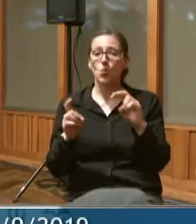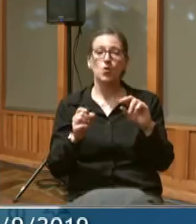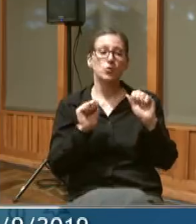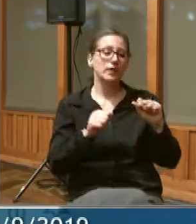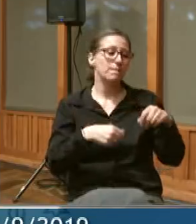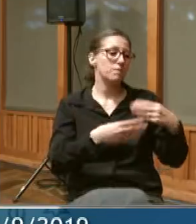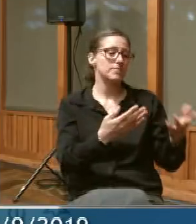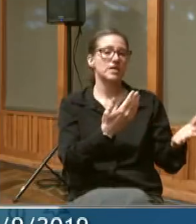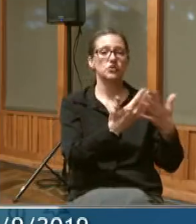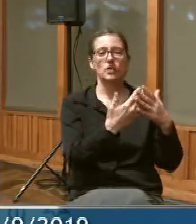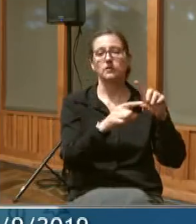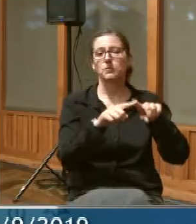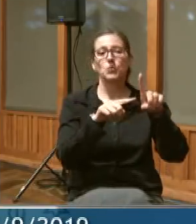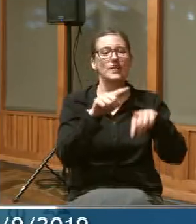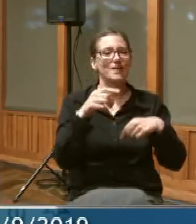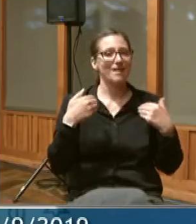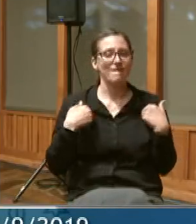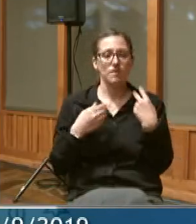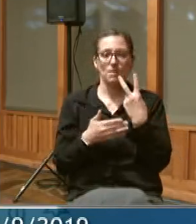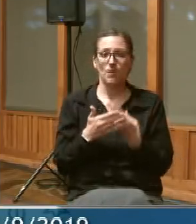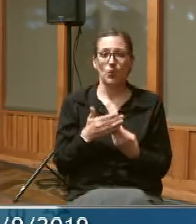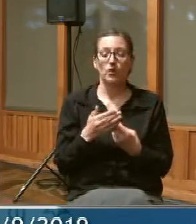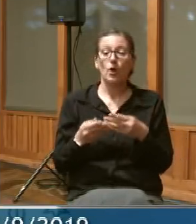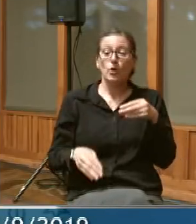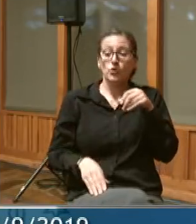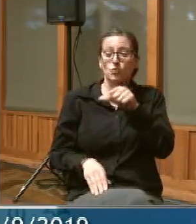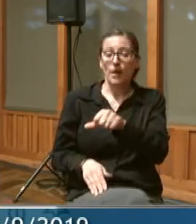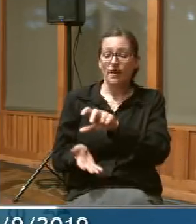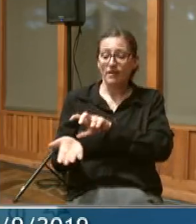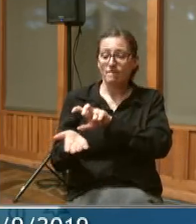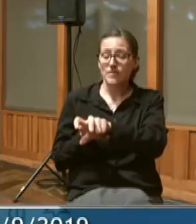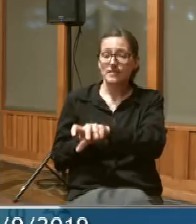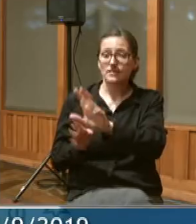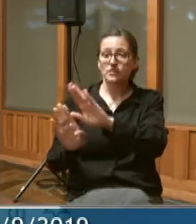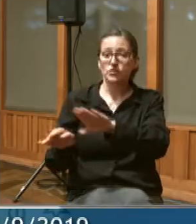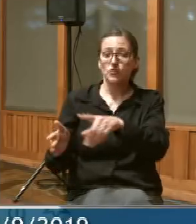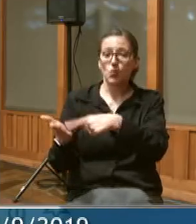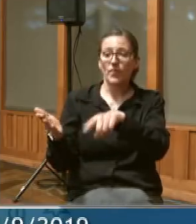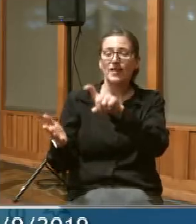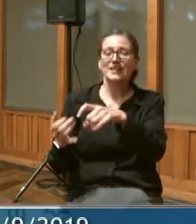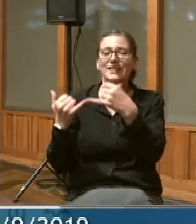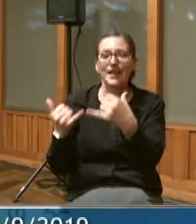THEY ARE GOING TO COME TO ME AND I'M GOING TO DO THE BEST THAT I CAN. YOU CAN EDUCATE OR INCARCERATE